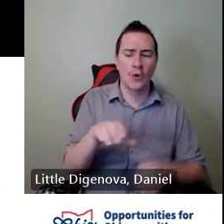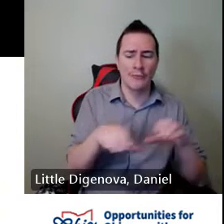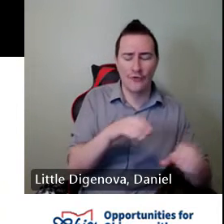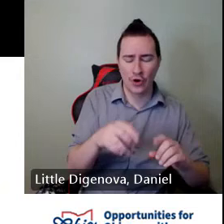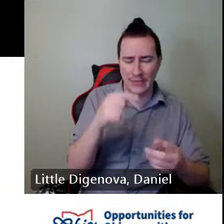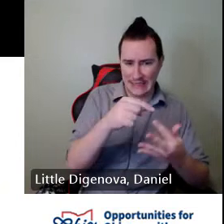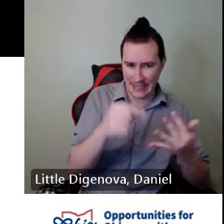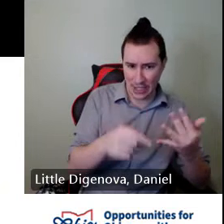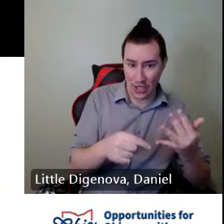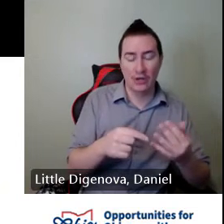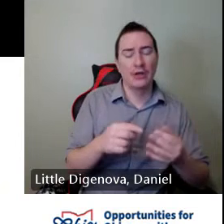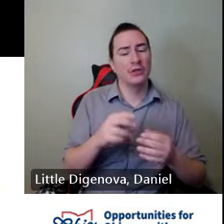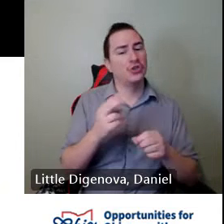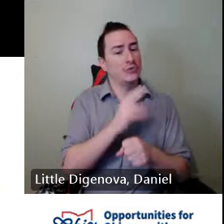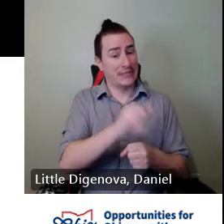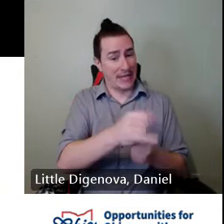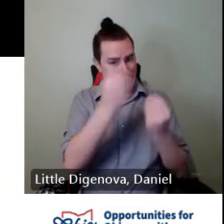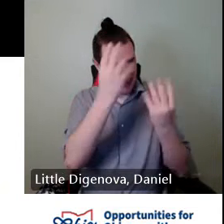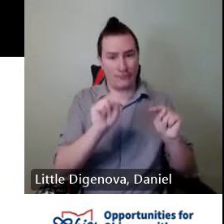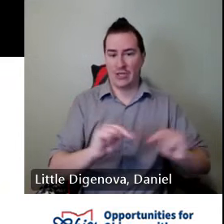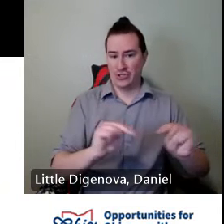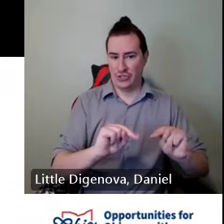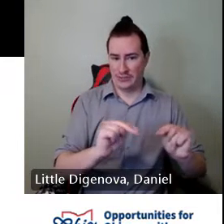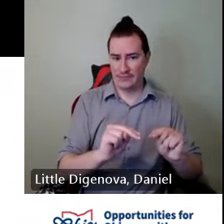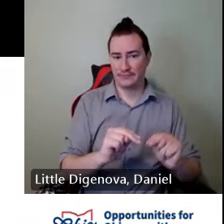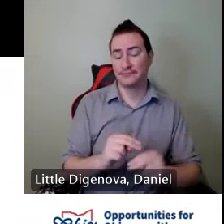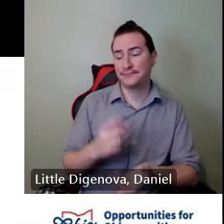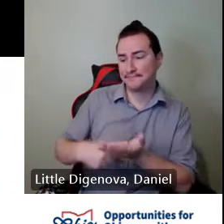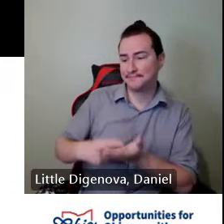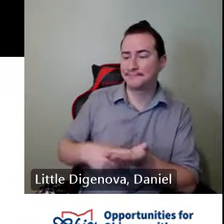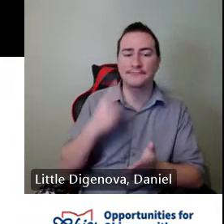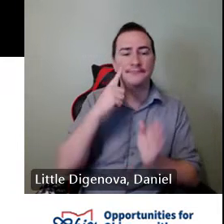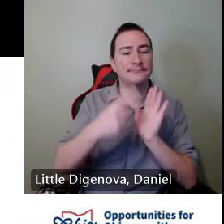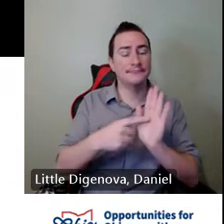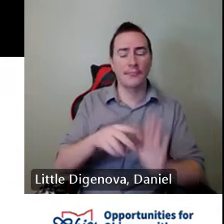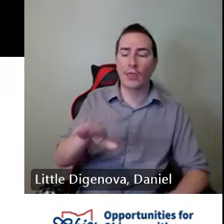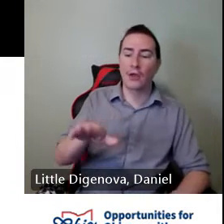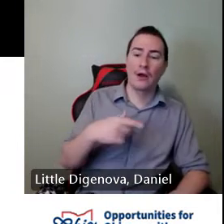and have a conversation. For example, I'm noticing, and then you insert whatever the low